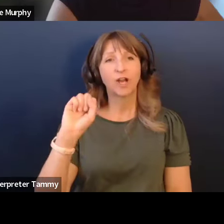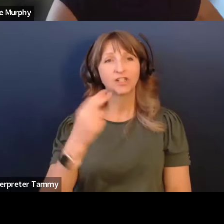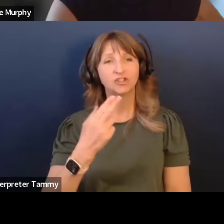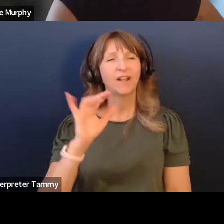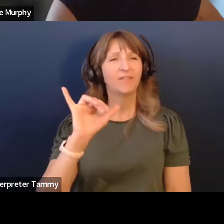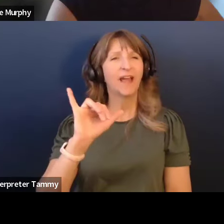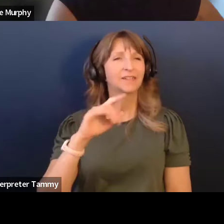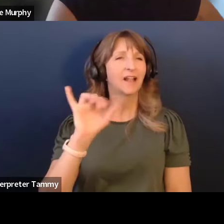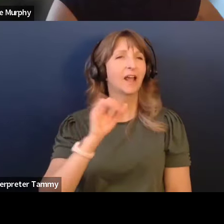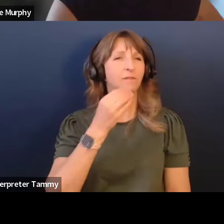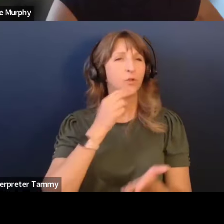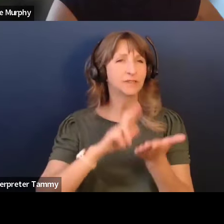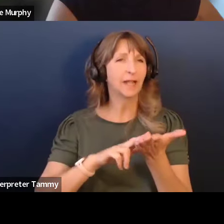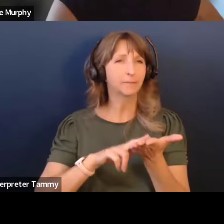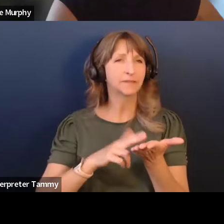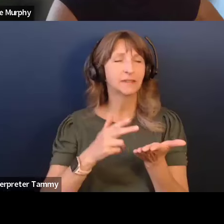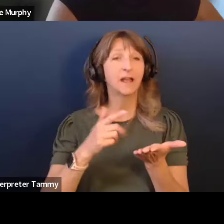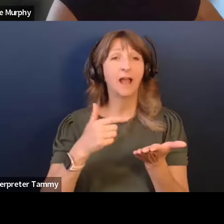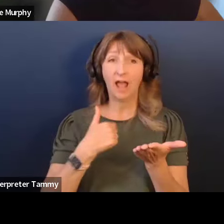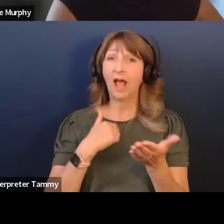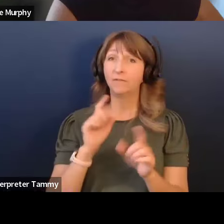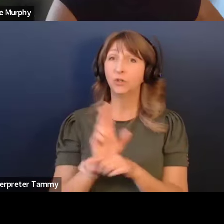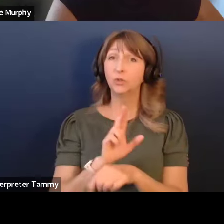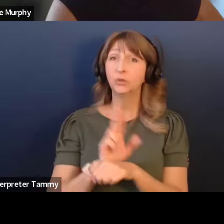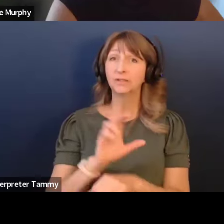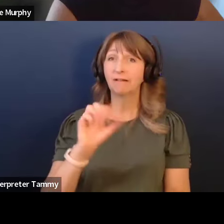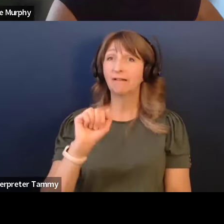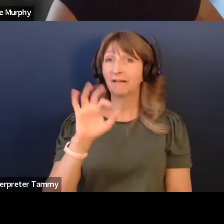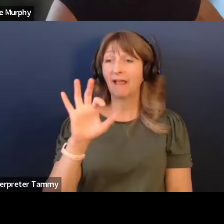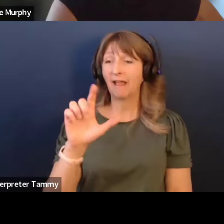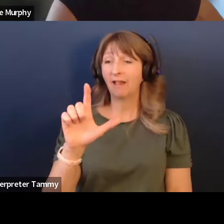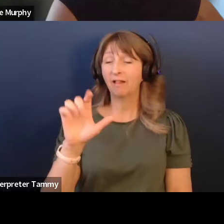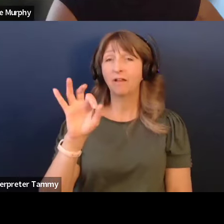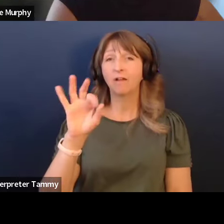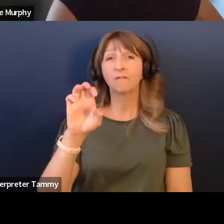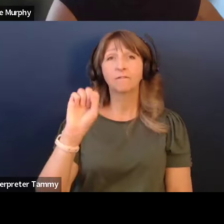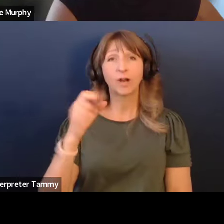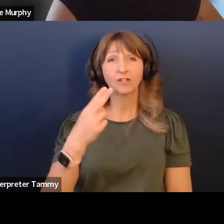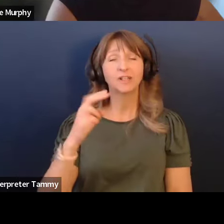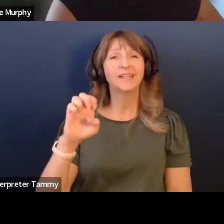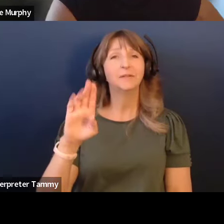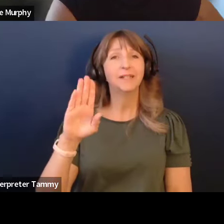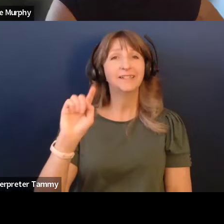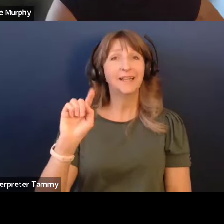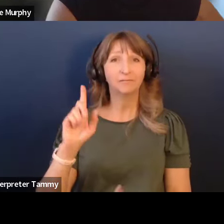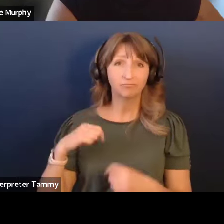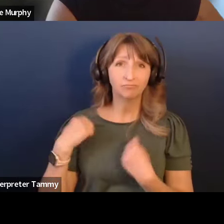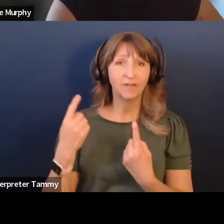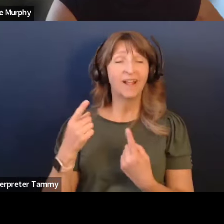and having used it most of my life with EBT, it's super exciting they provide that service for their